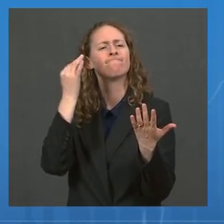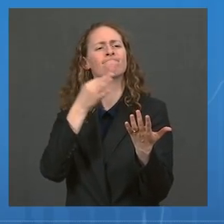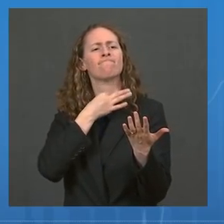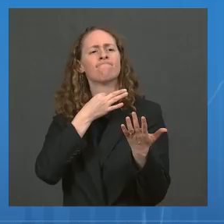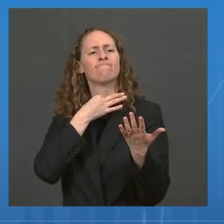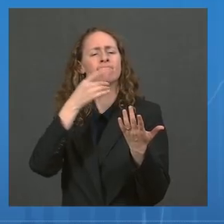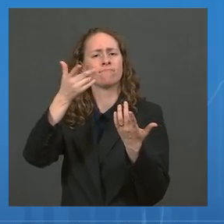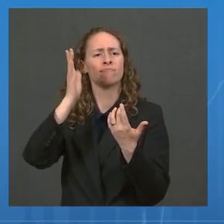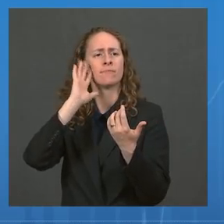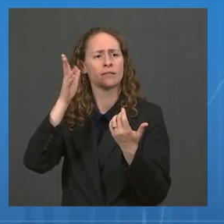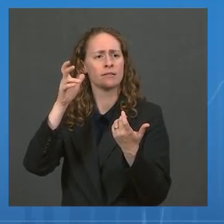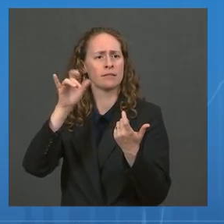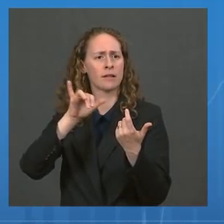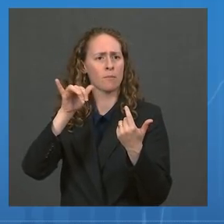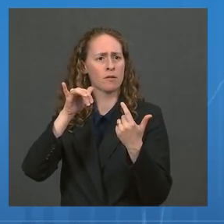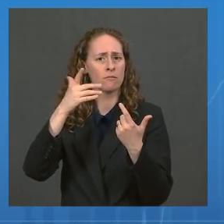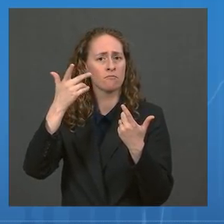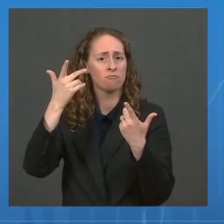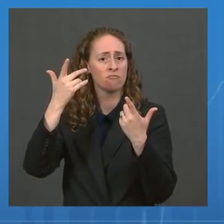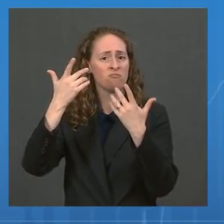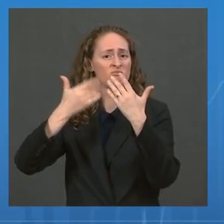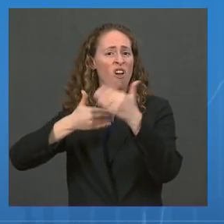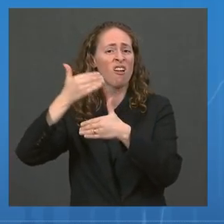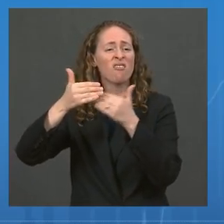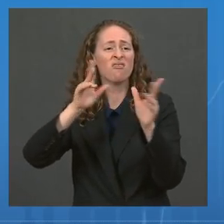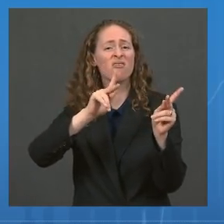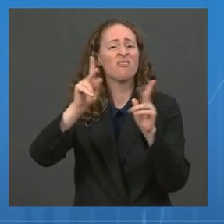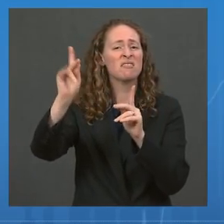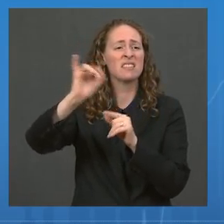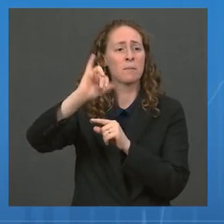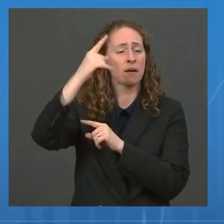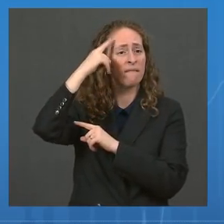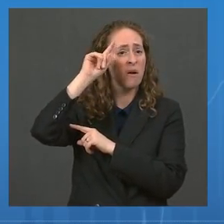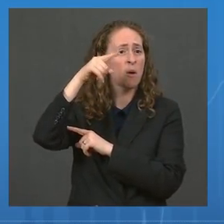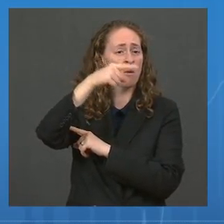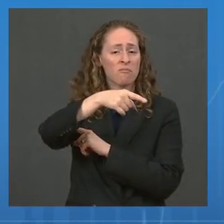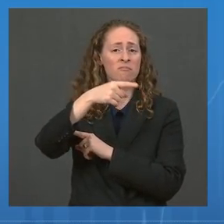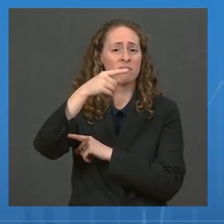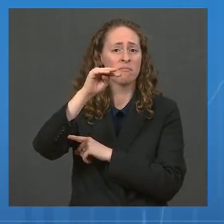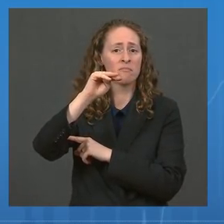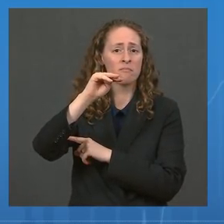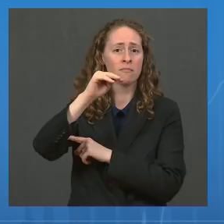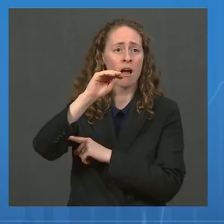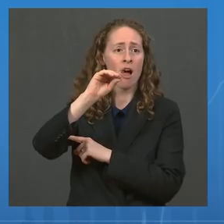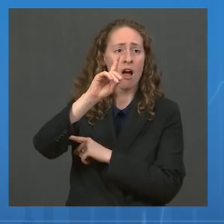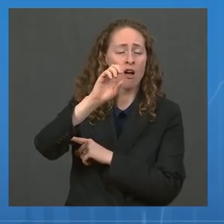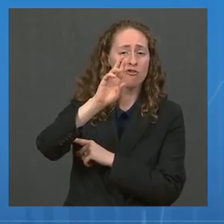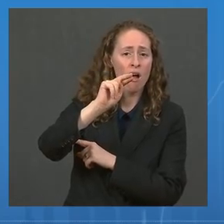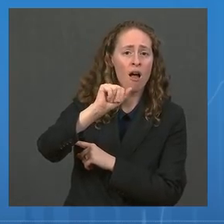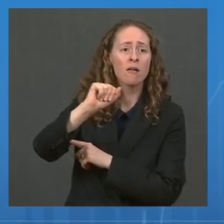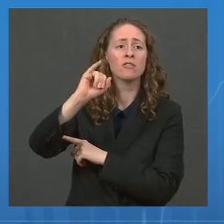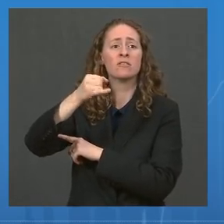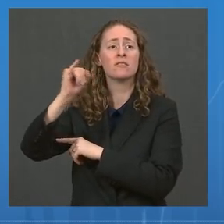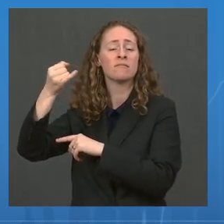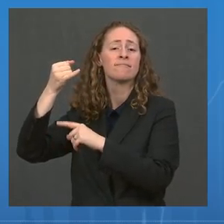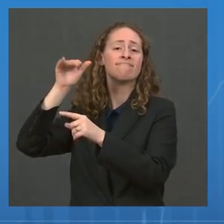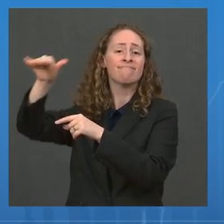and J&J with the ACIP and VRBPAC meetings for those approvals? Mr. Zients: Dr. Walensky,